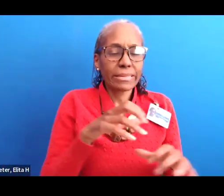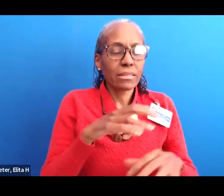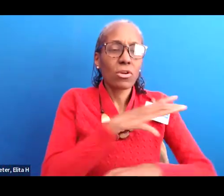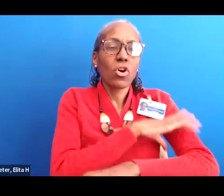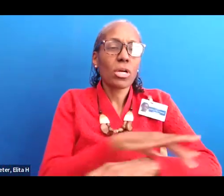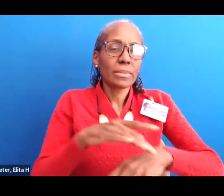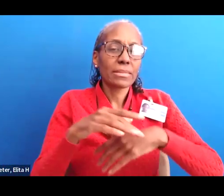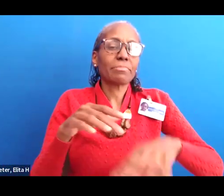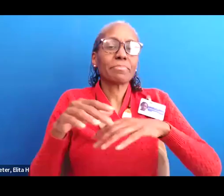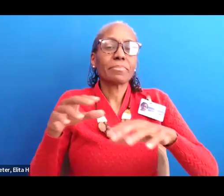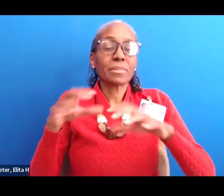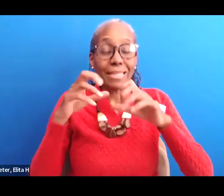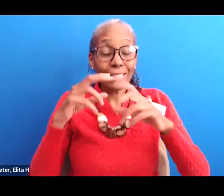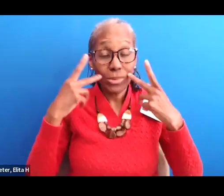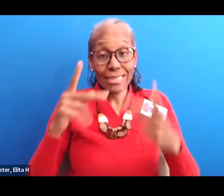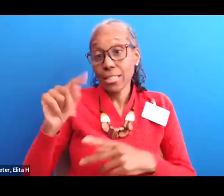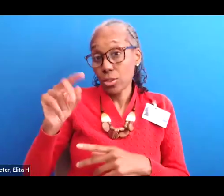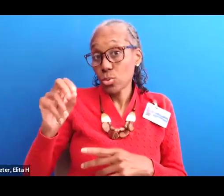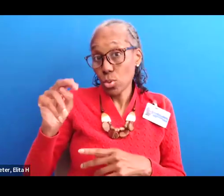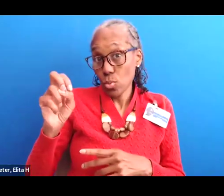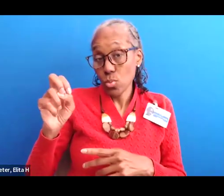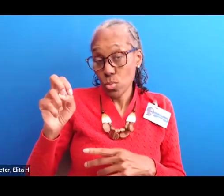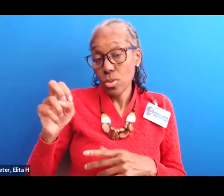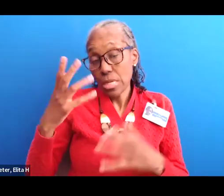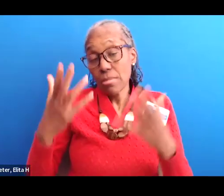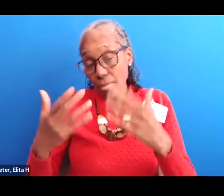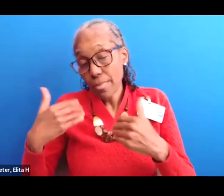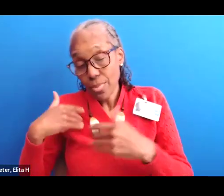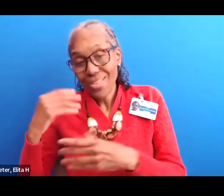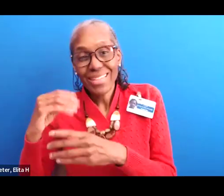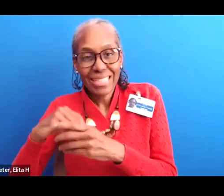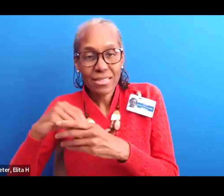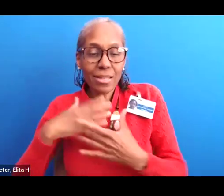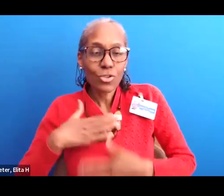spastic, and you can see that tone, then you probably have tone inside your body as well.